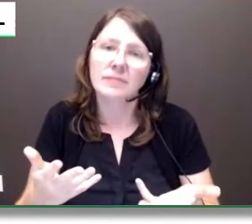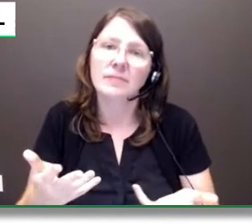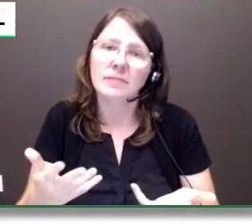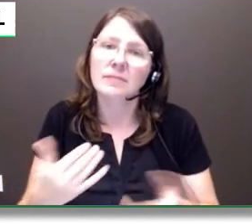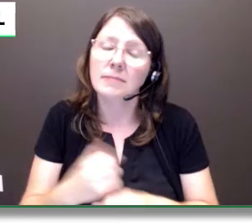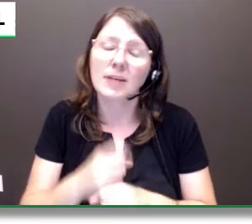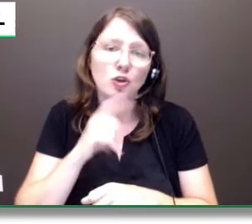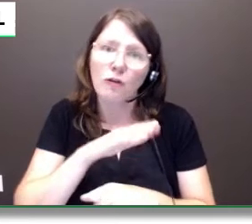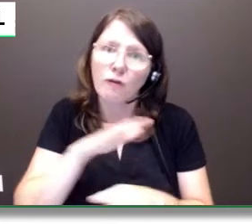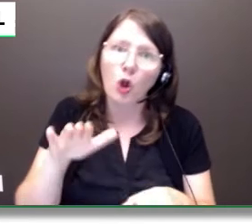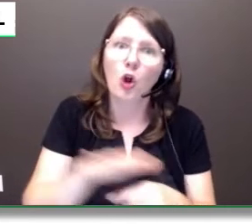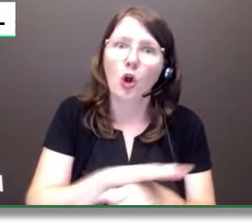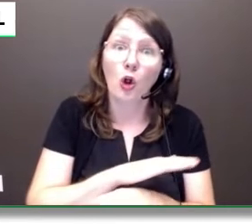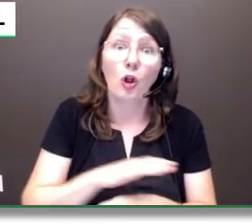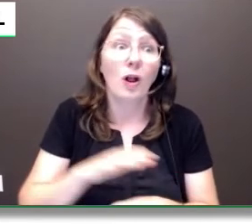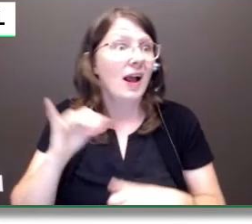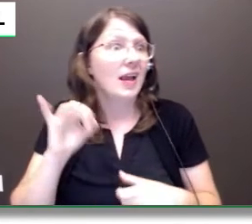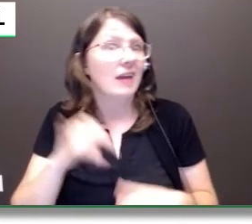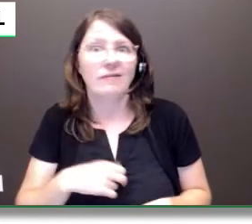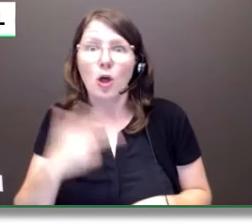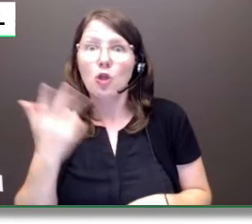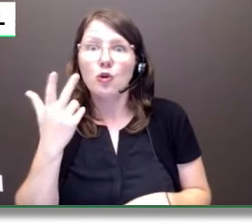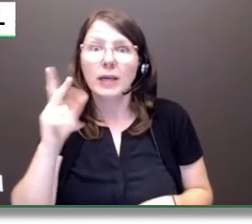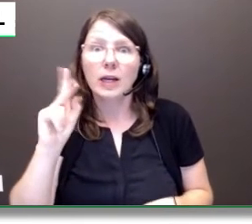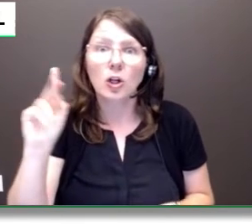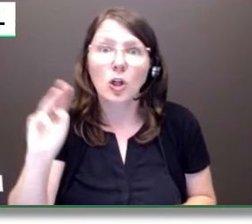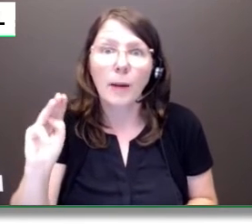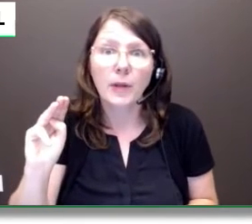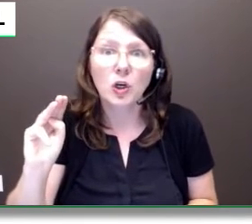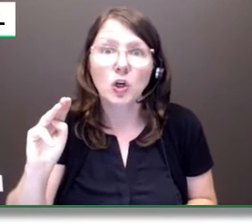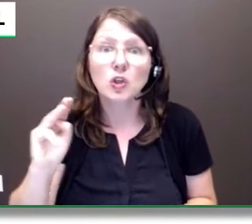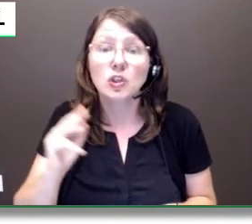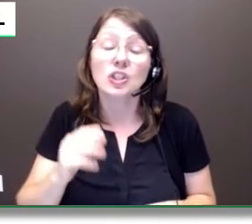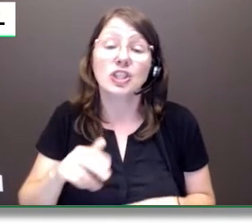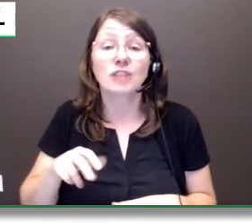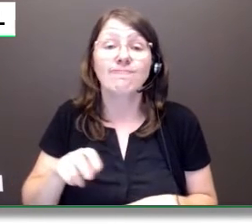or half of it fifty percent of it is accessible then um that's